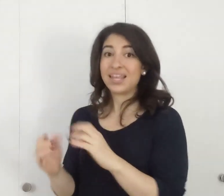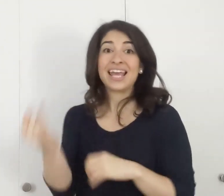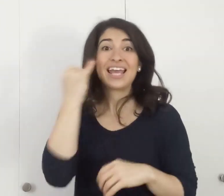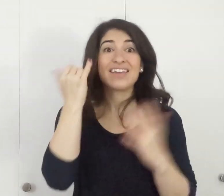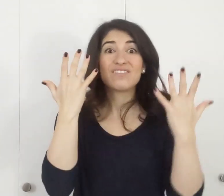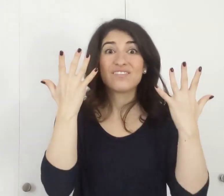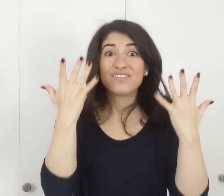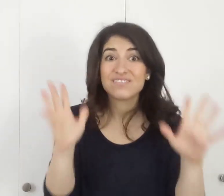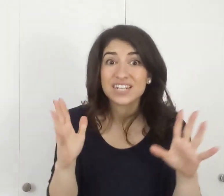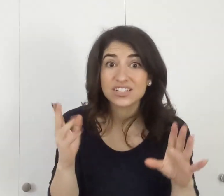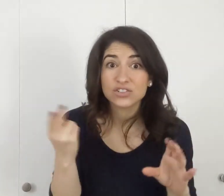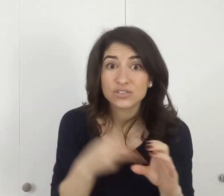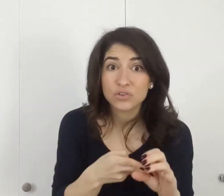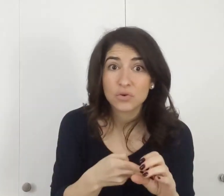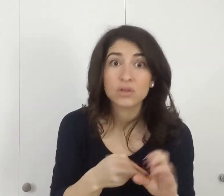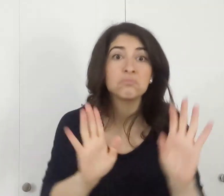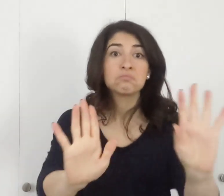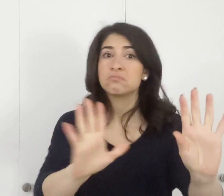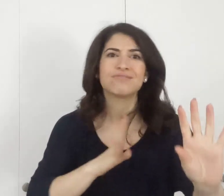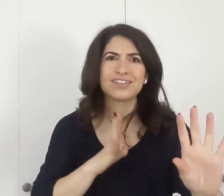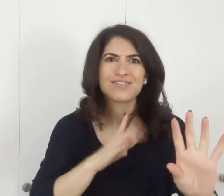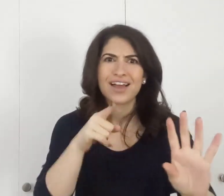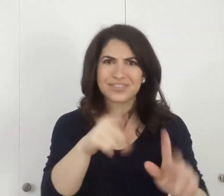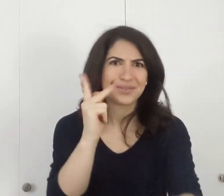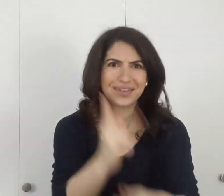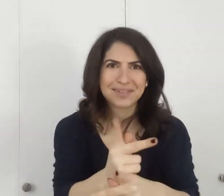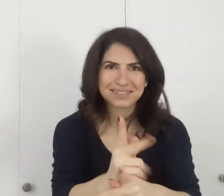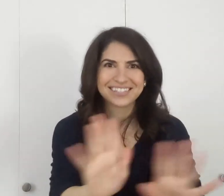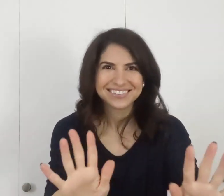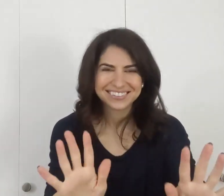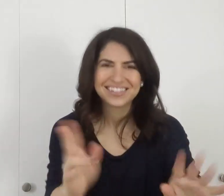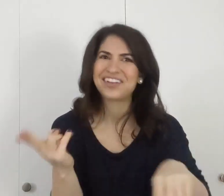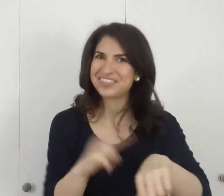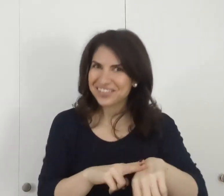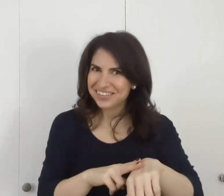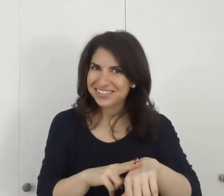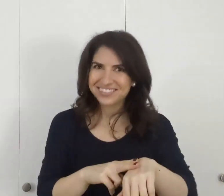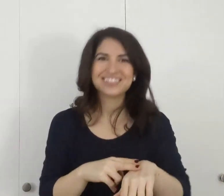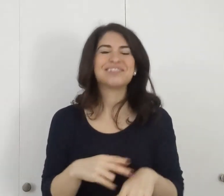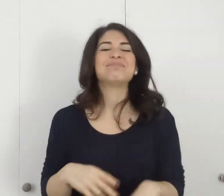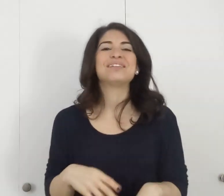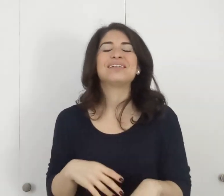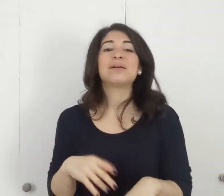If you have already joined, that's fine! You can keep it, of course.